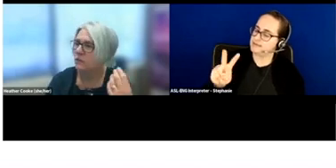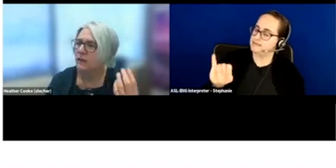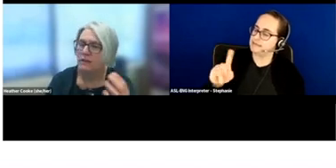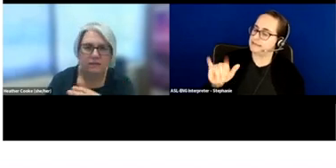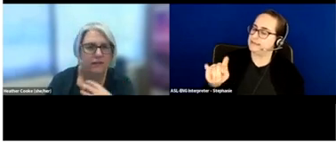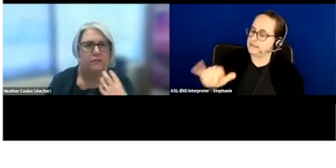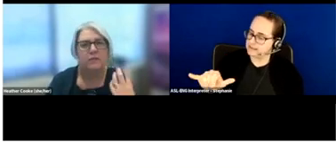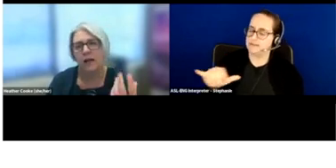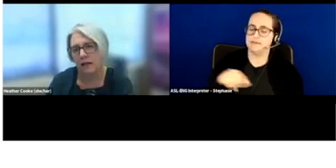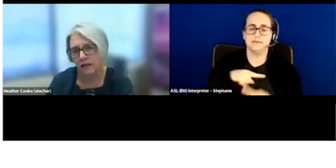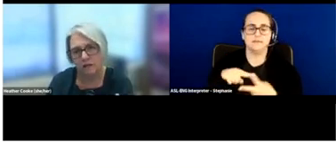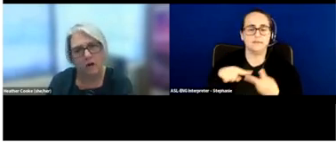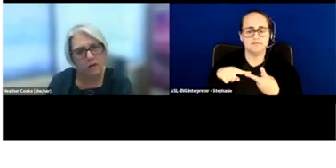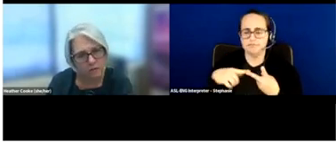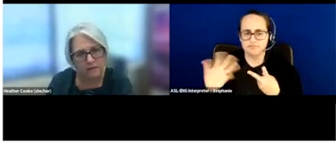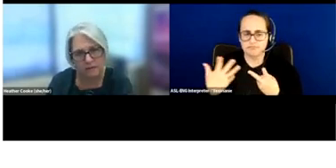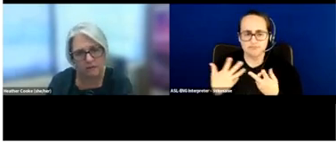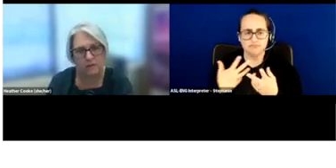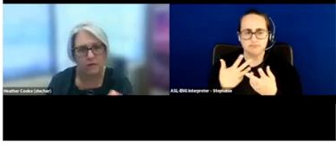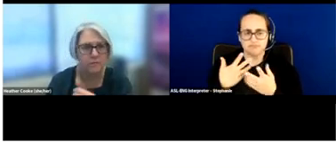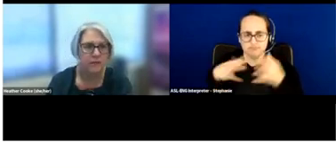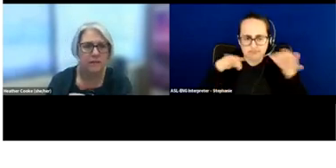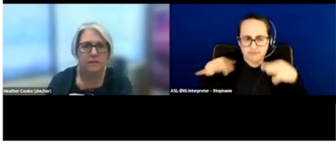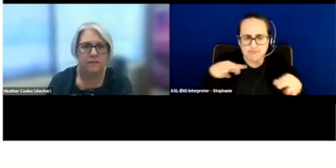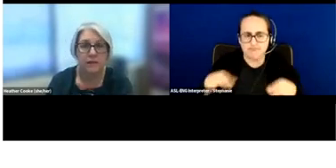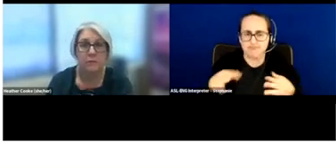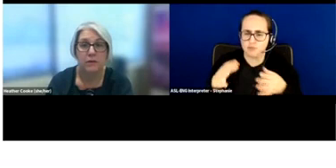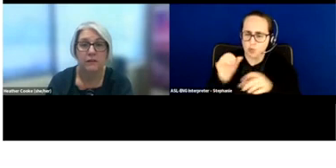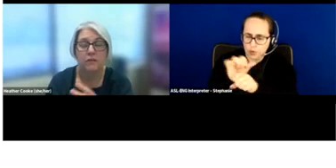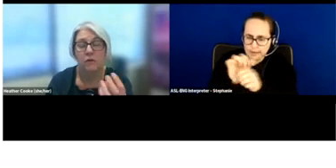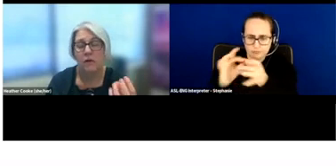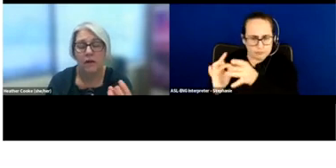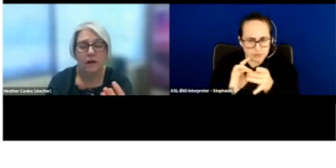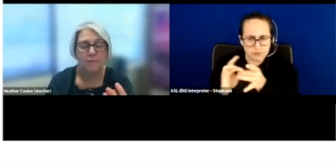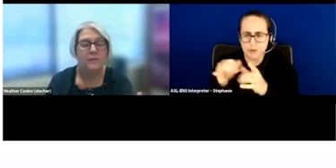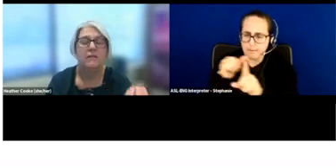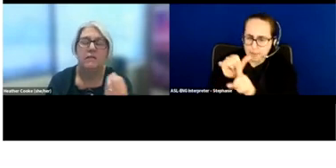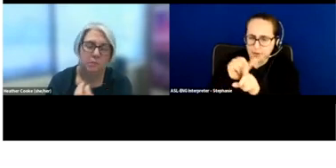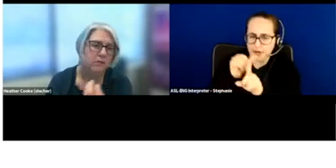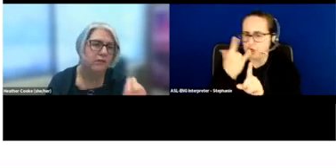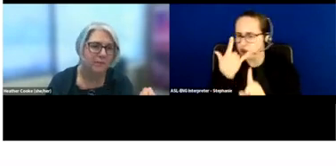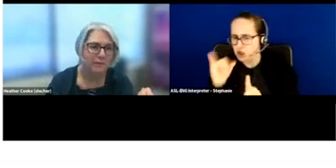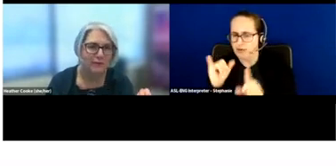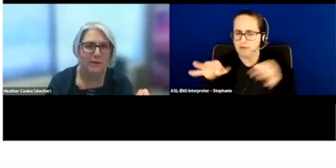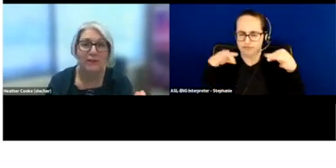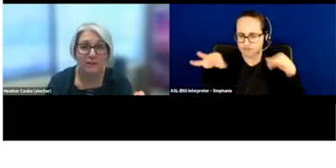section really highlights the consequences of workplace incivility and bullying. So pieces that's pulled from from